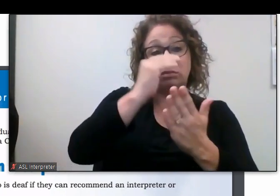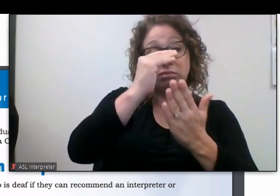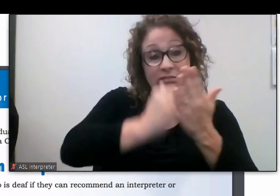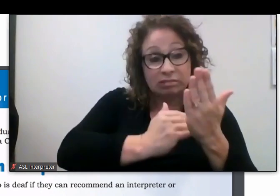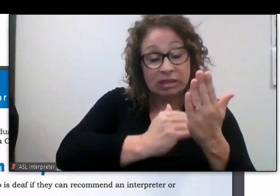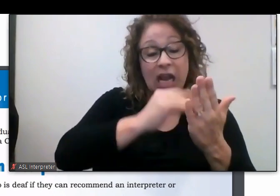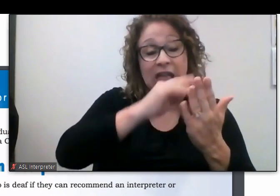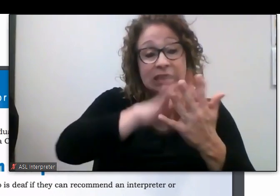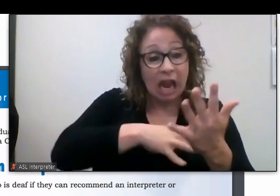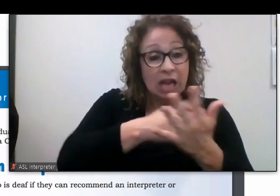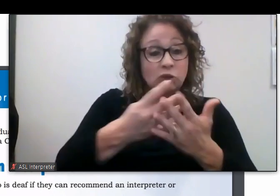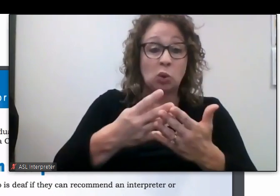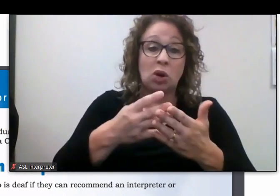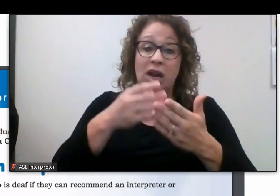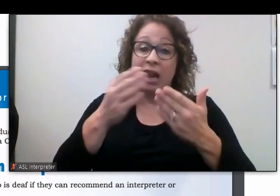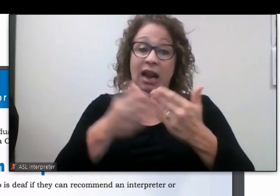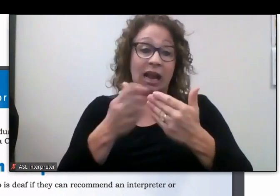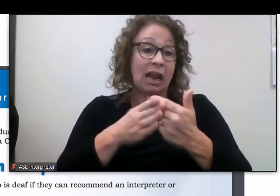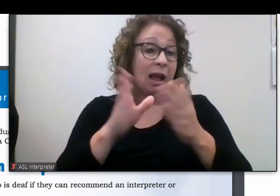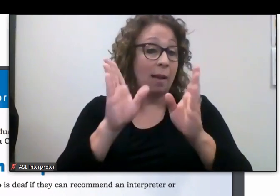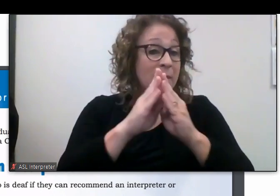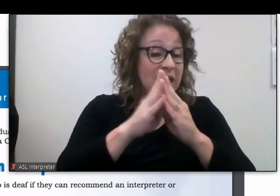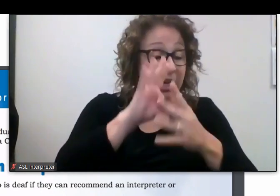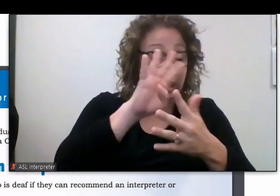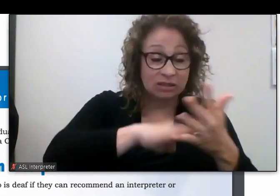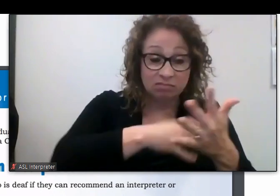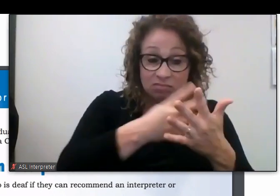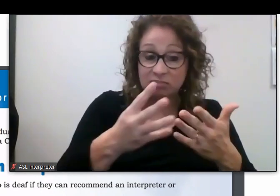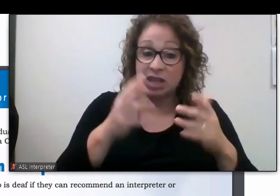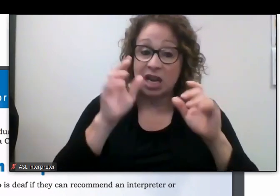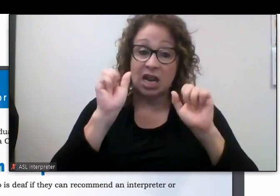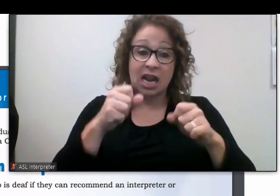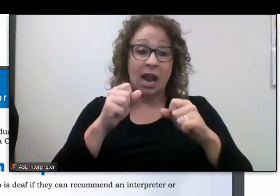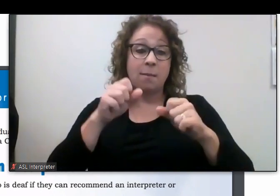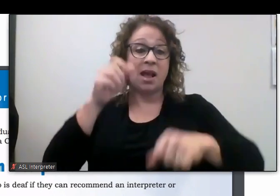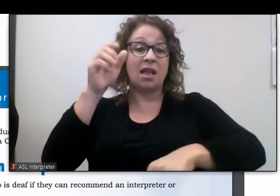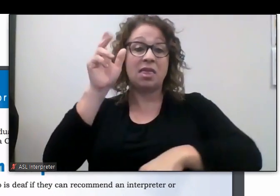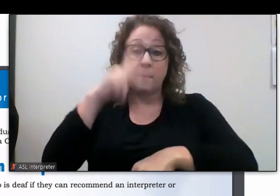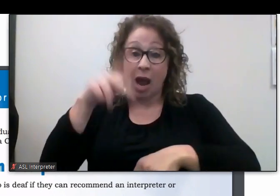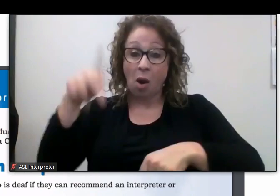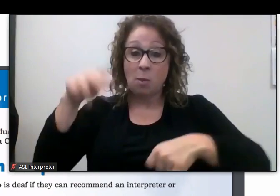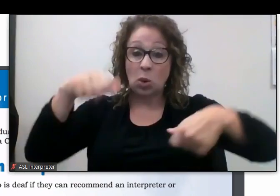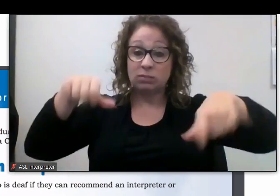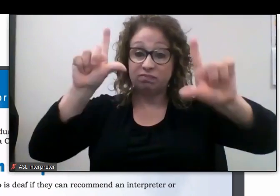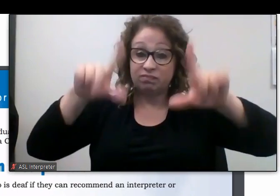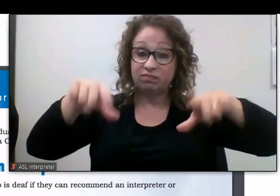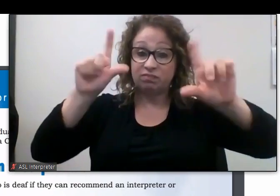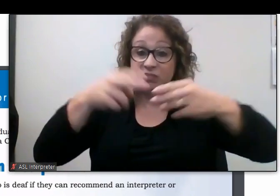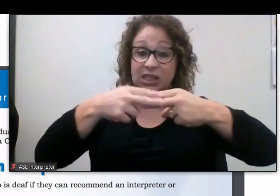that could be the meeting agenda, that can be the PowerPoint, that can be all the handouts.